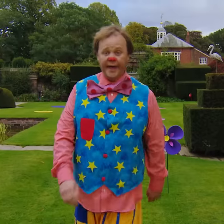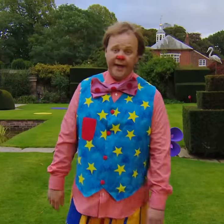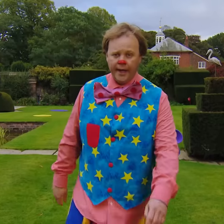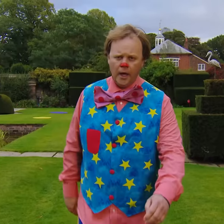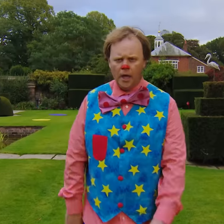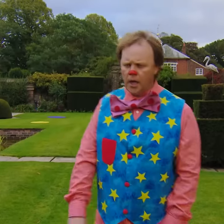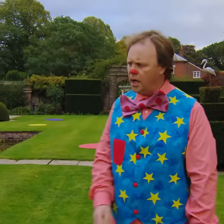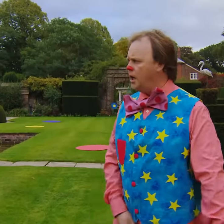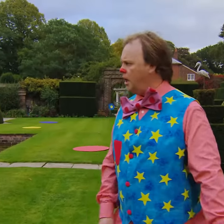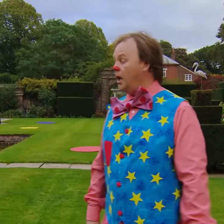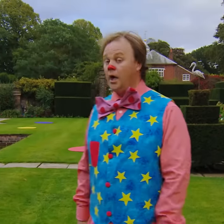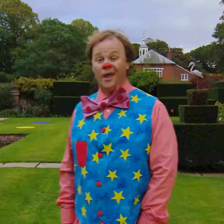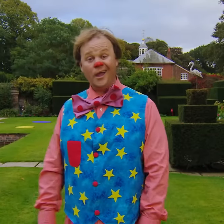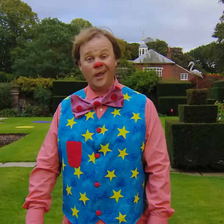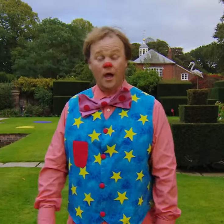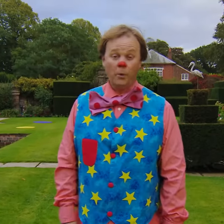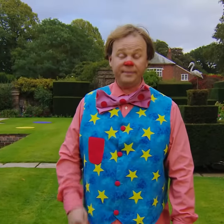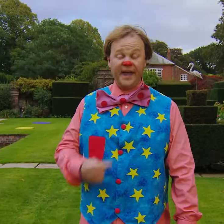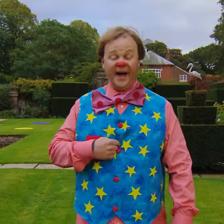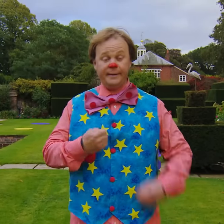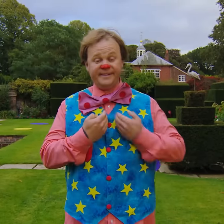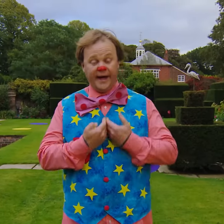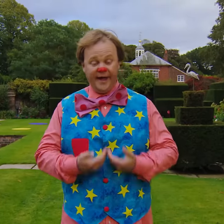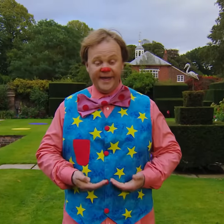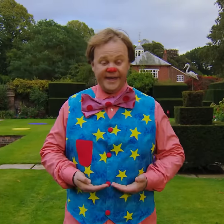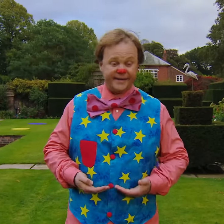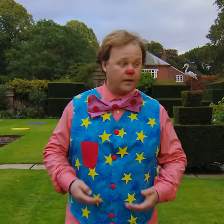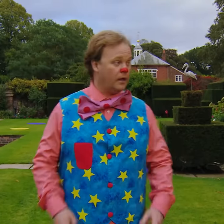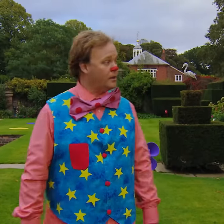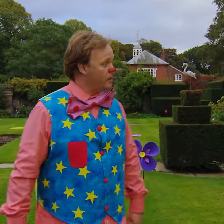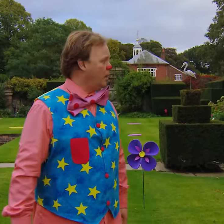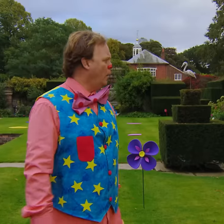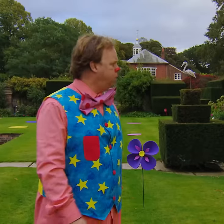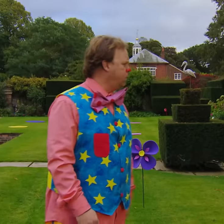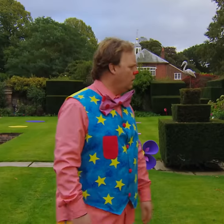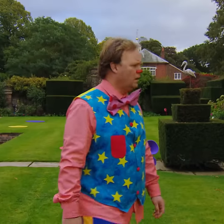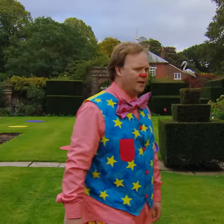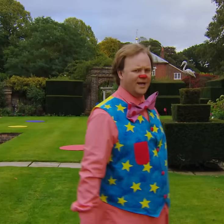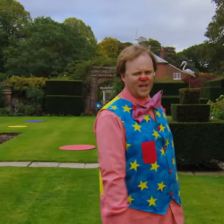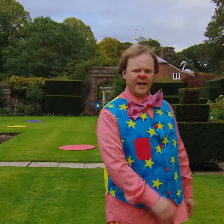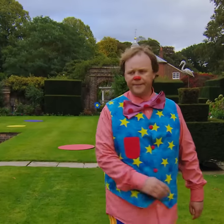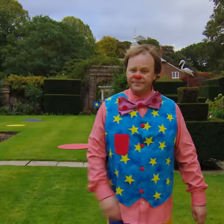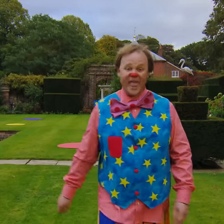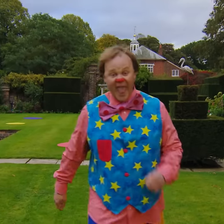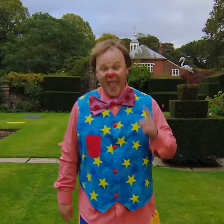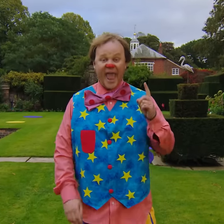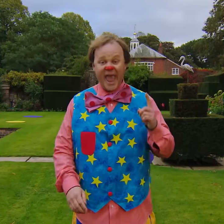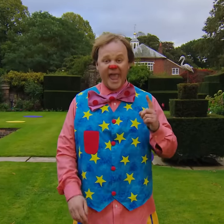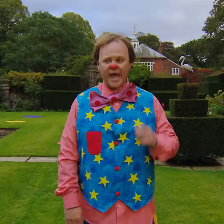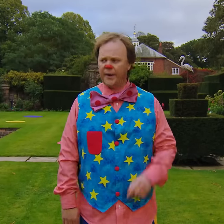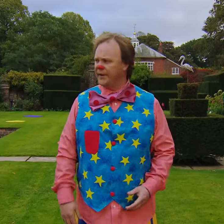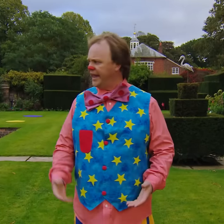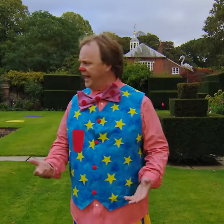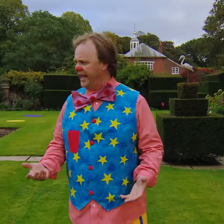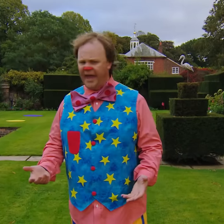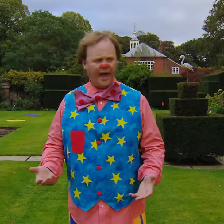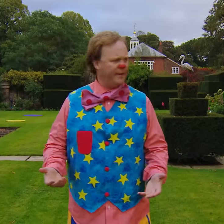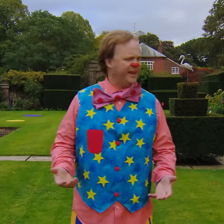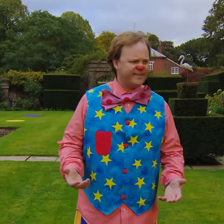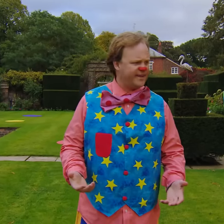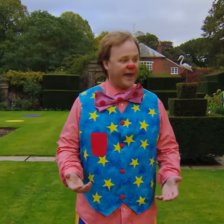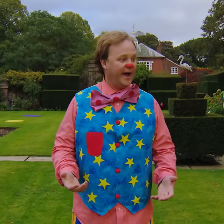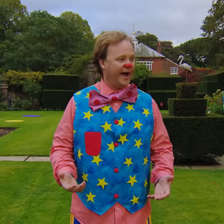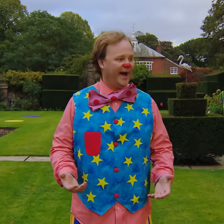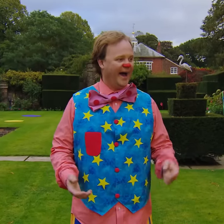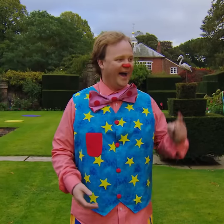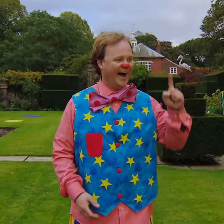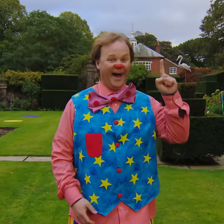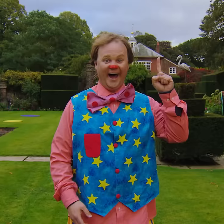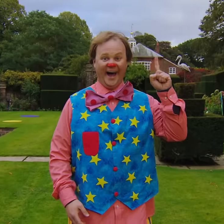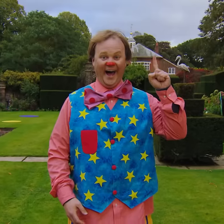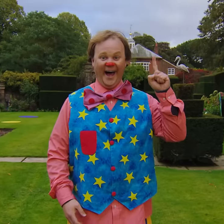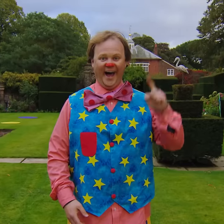what's the matter mr tumblr what i'm tired why don't you sit down well i mean is it uh